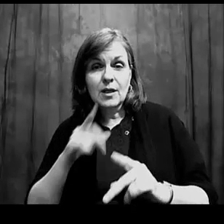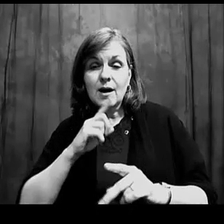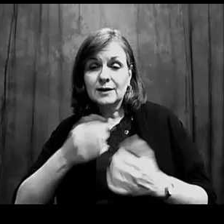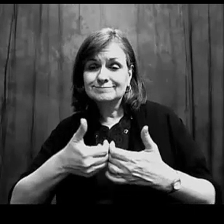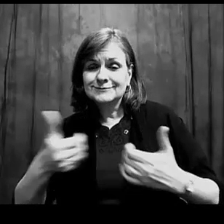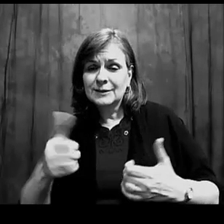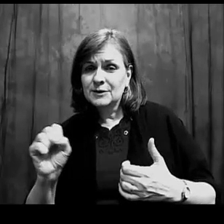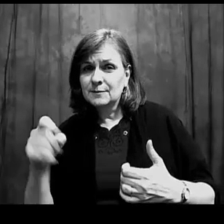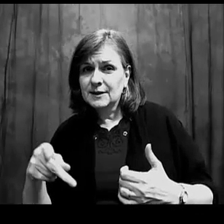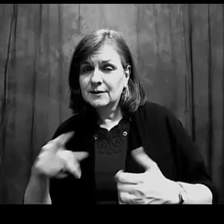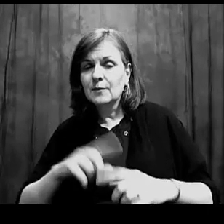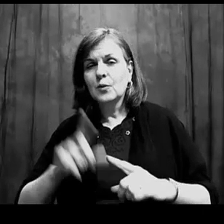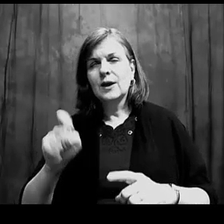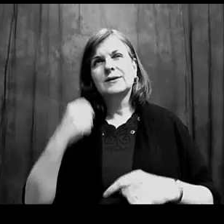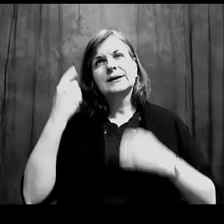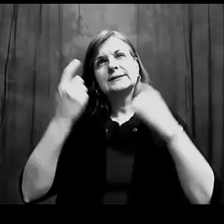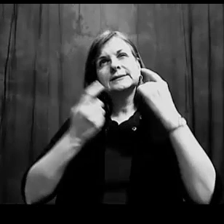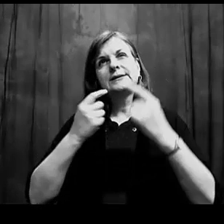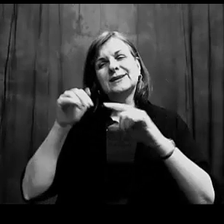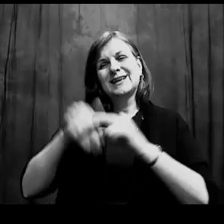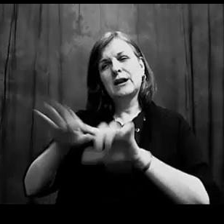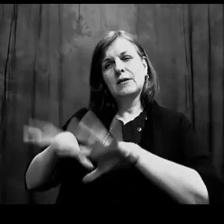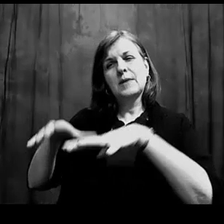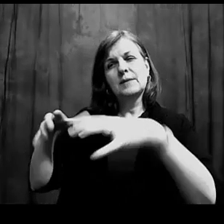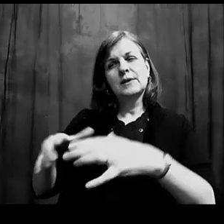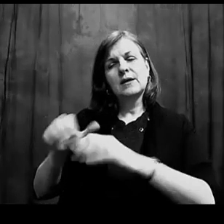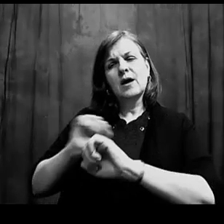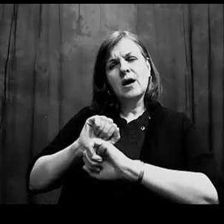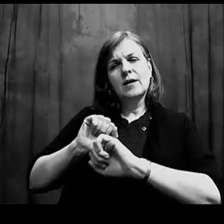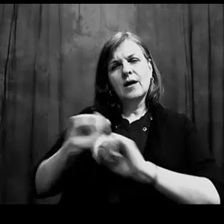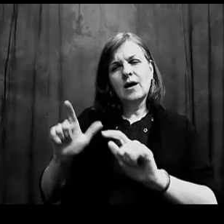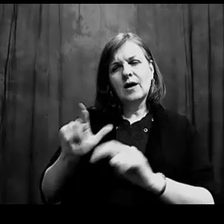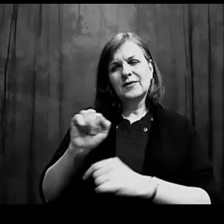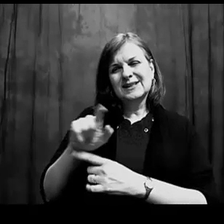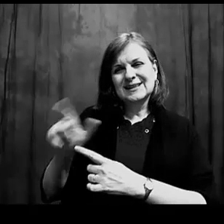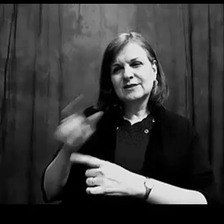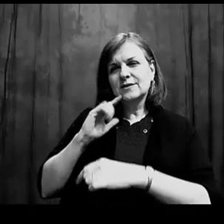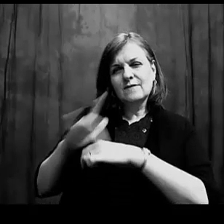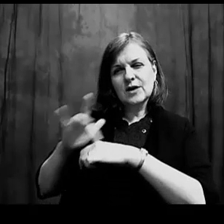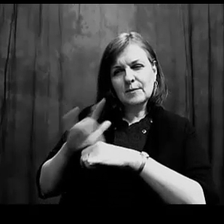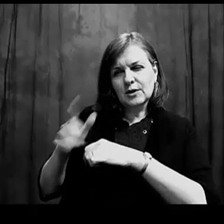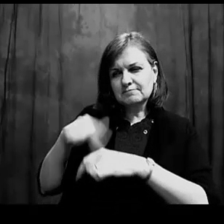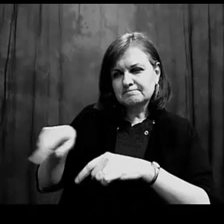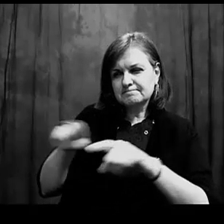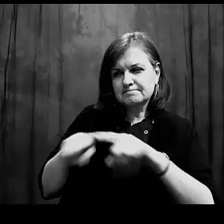is that we have to consider all of the alleles in a population to understand